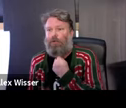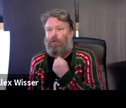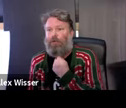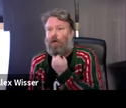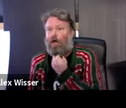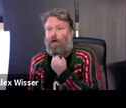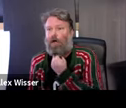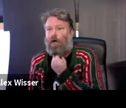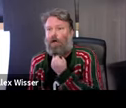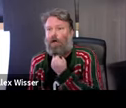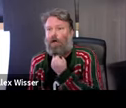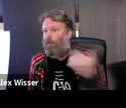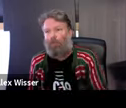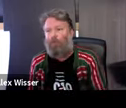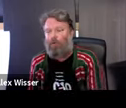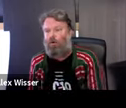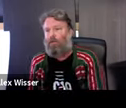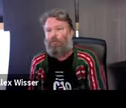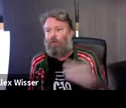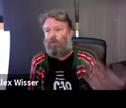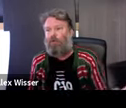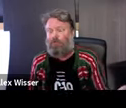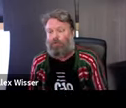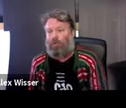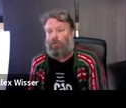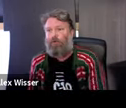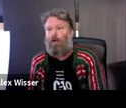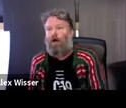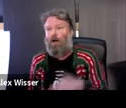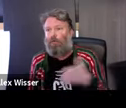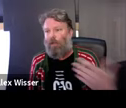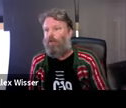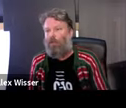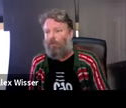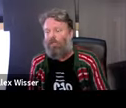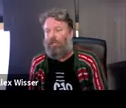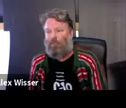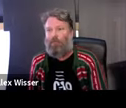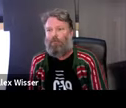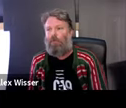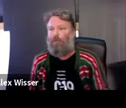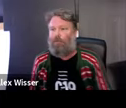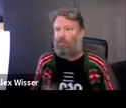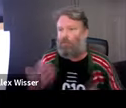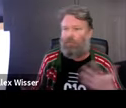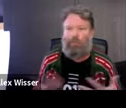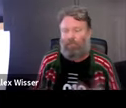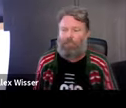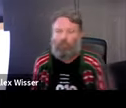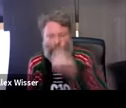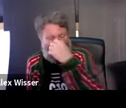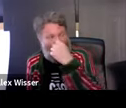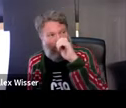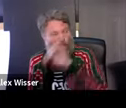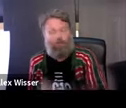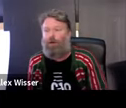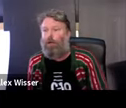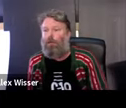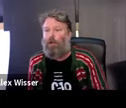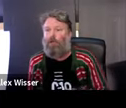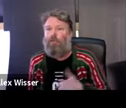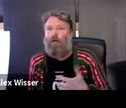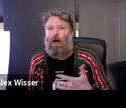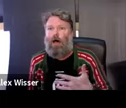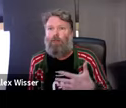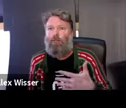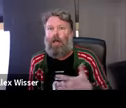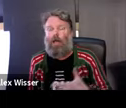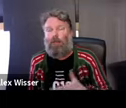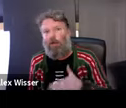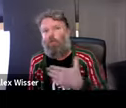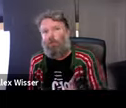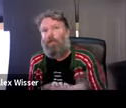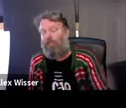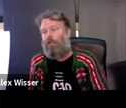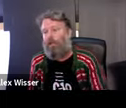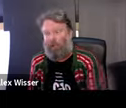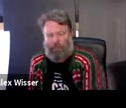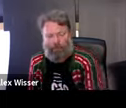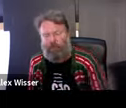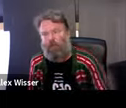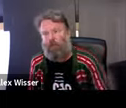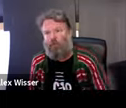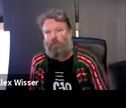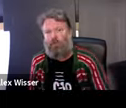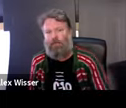self-deprecating. There were works that were critical of the festival